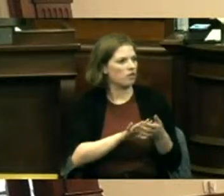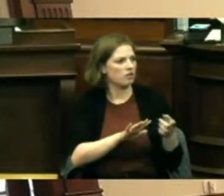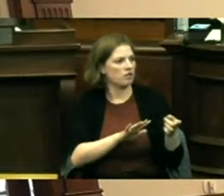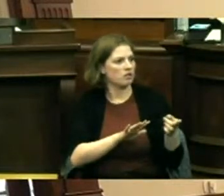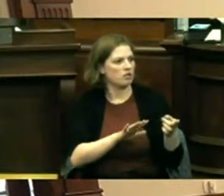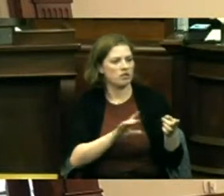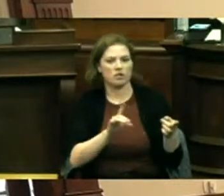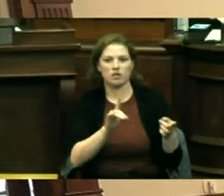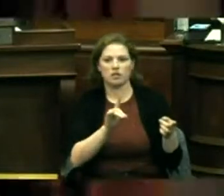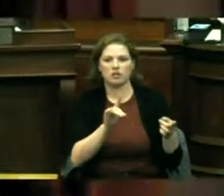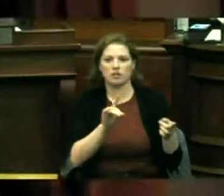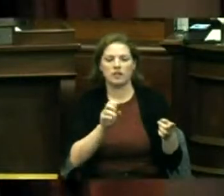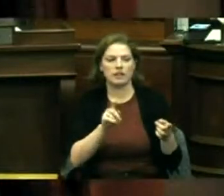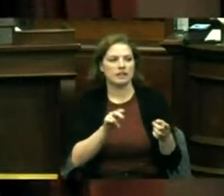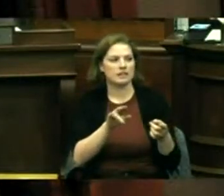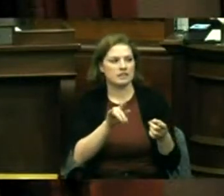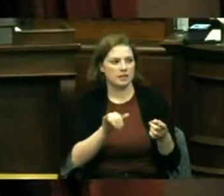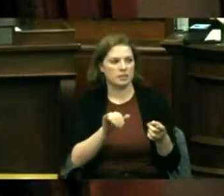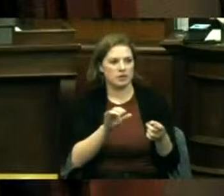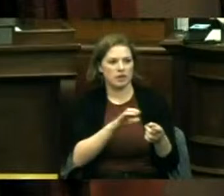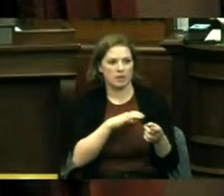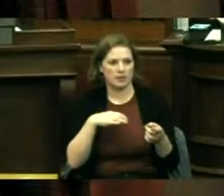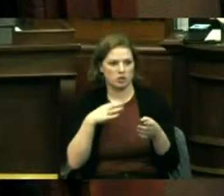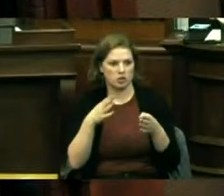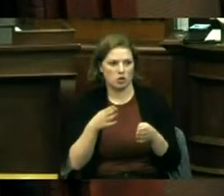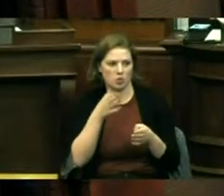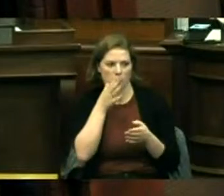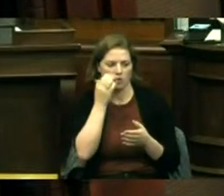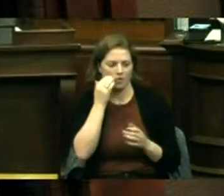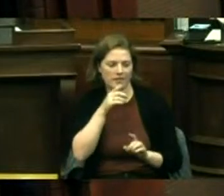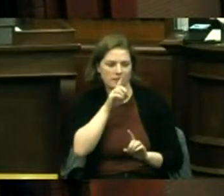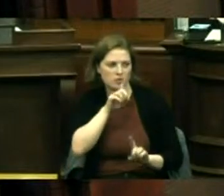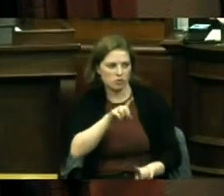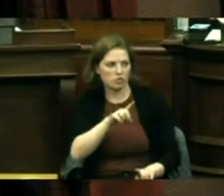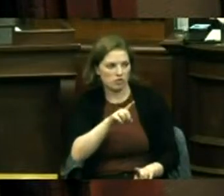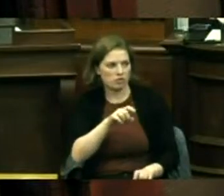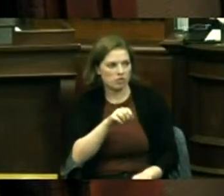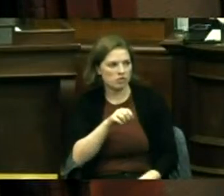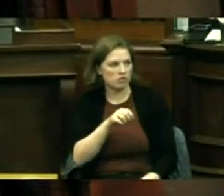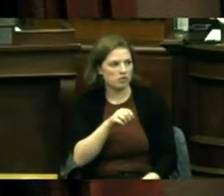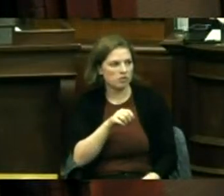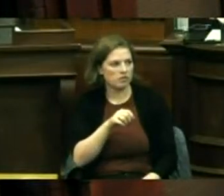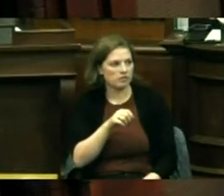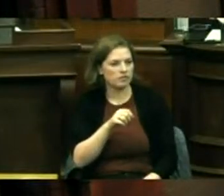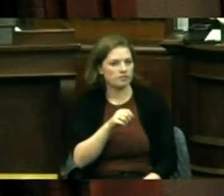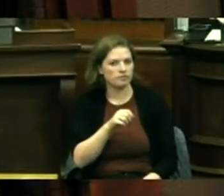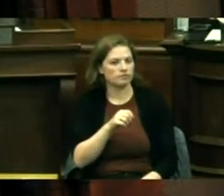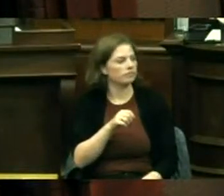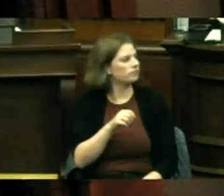pump? Either deputy commissioner